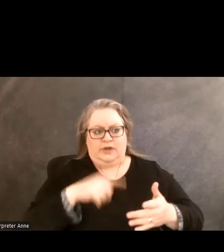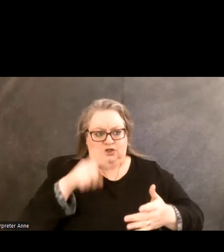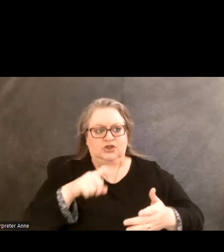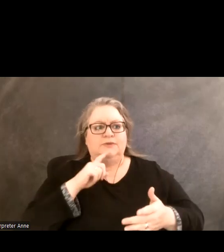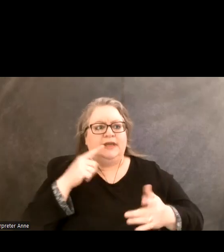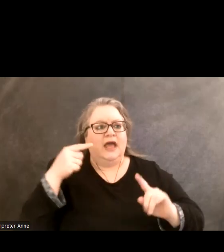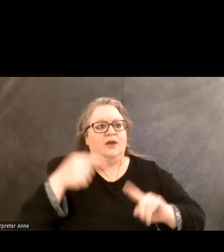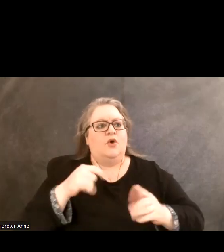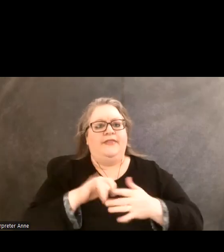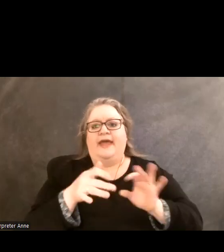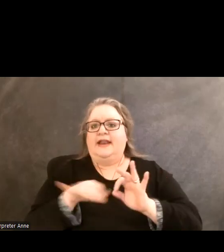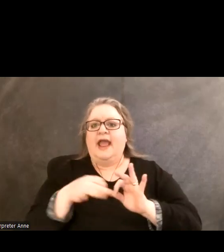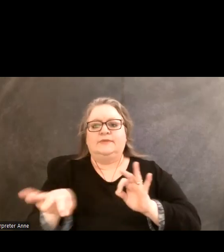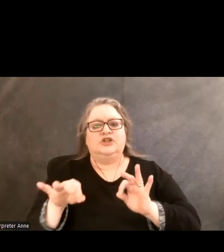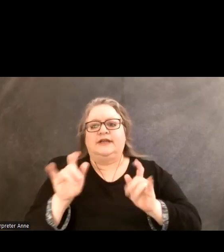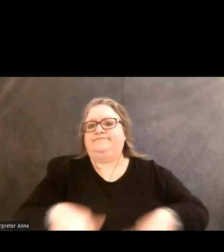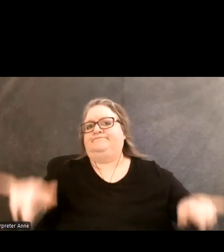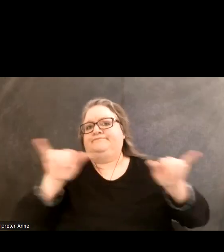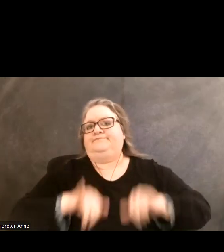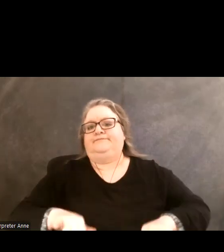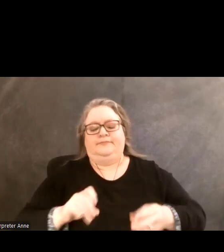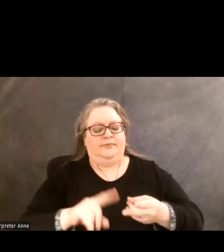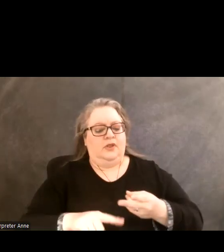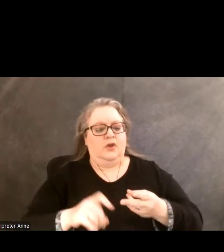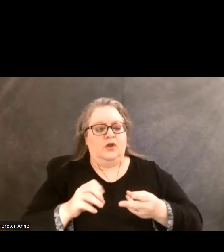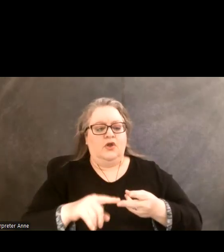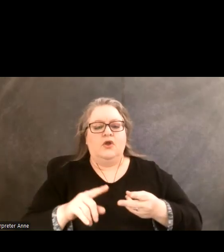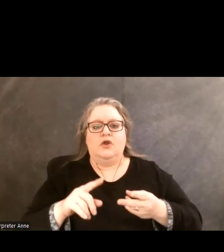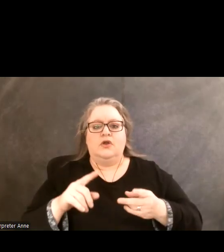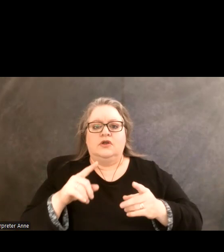captioning is standard. We should be at a point where ASL